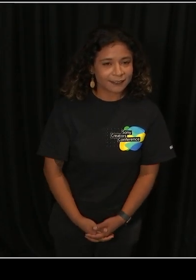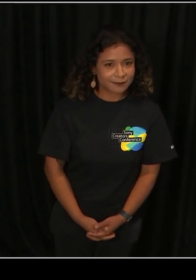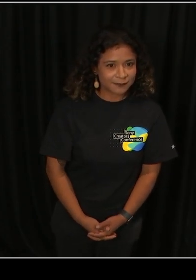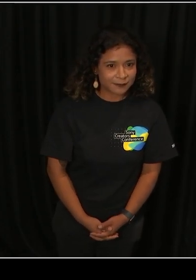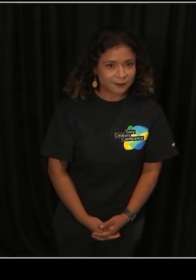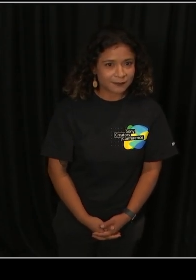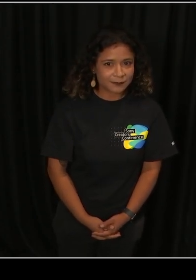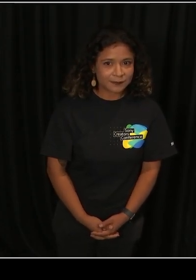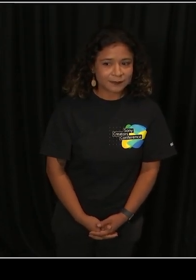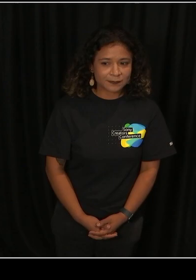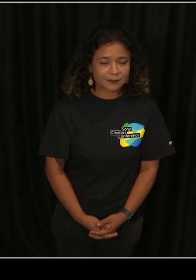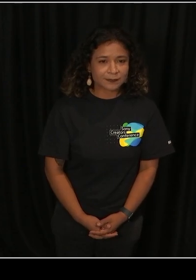Great. Thank you.